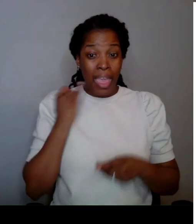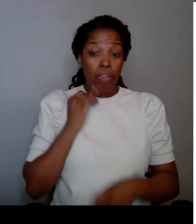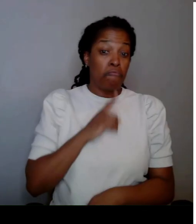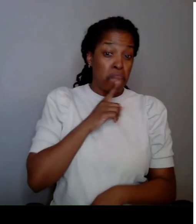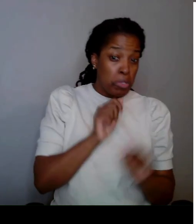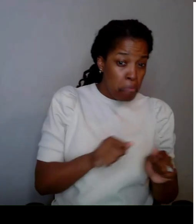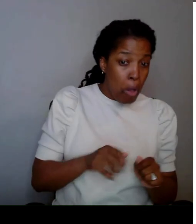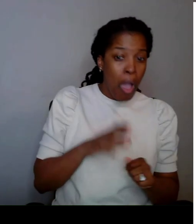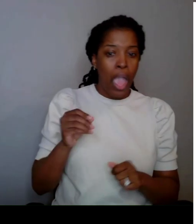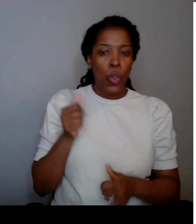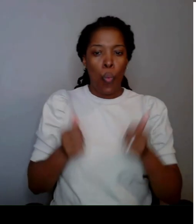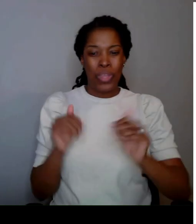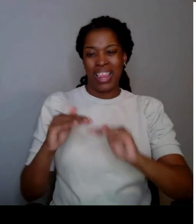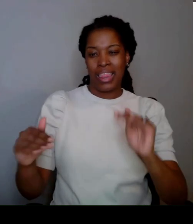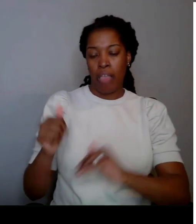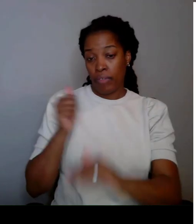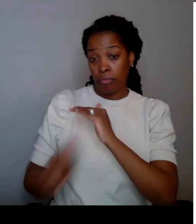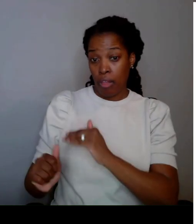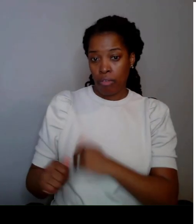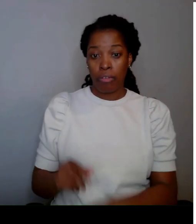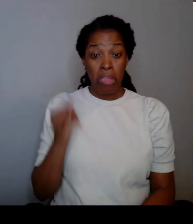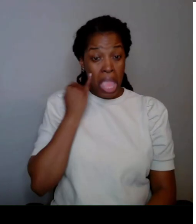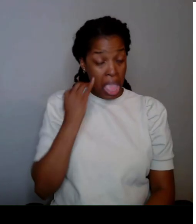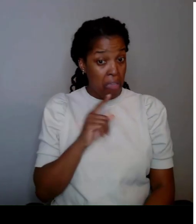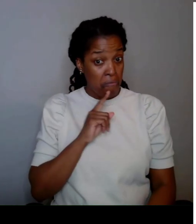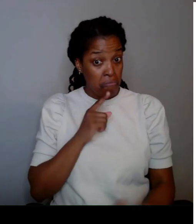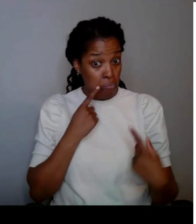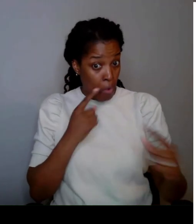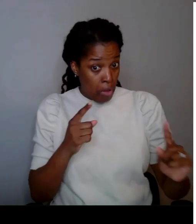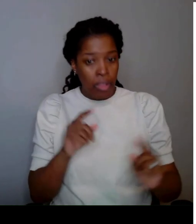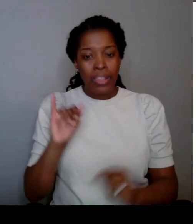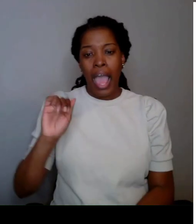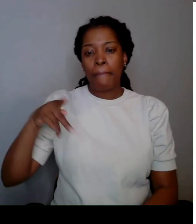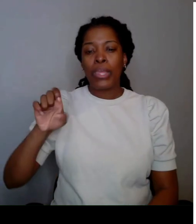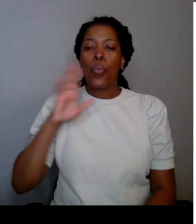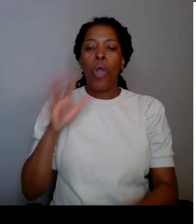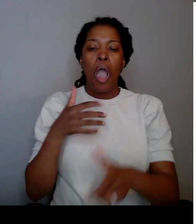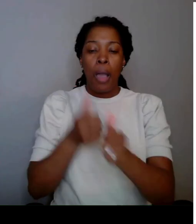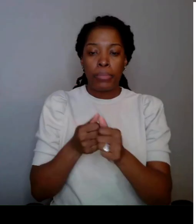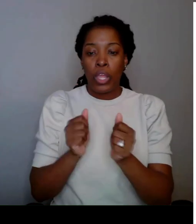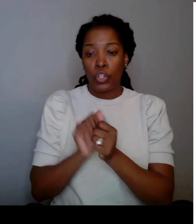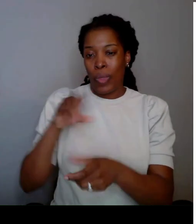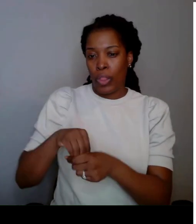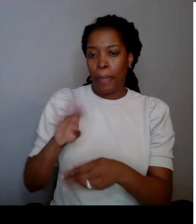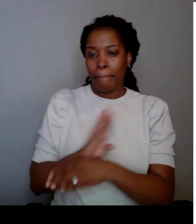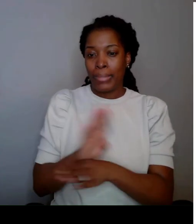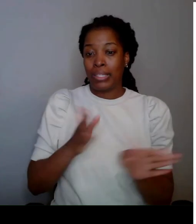business plan services, and if not, your VR counselor will help you explore other employment goals.